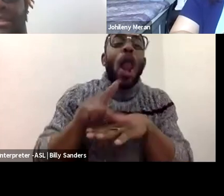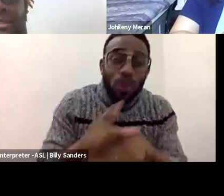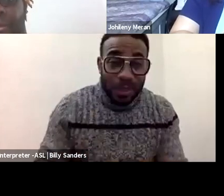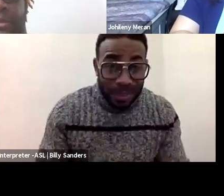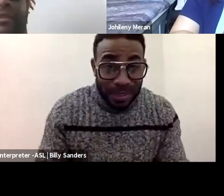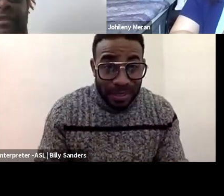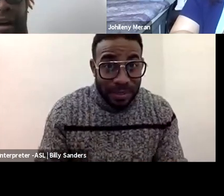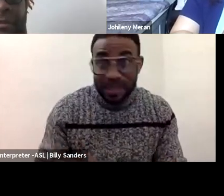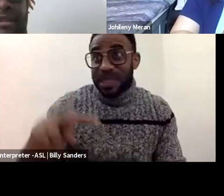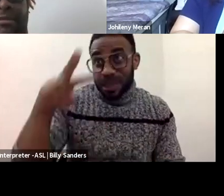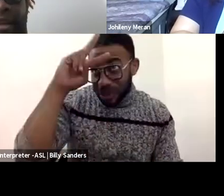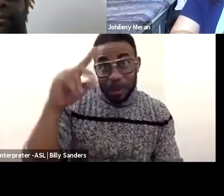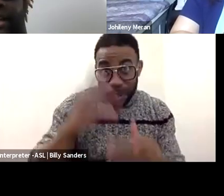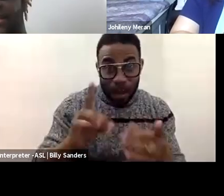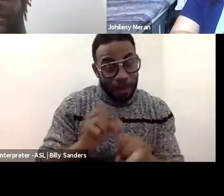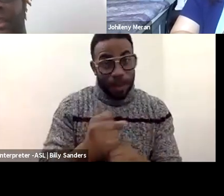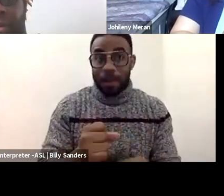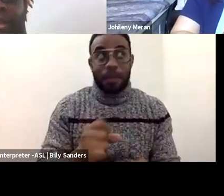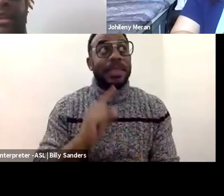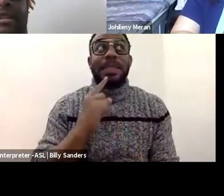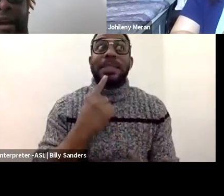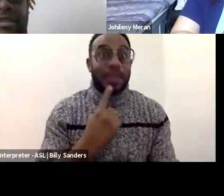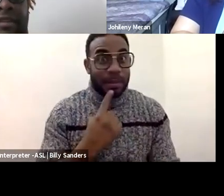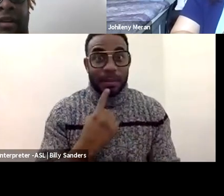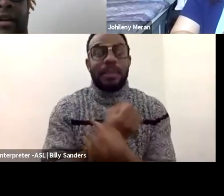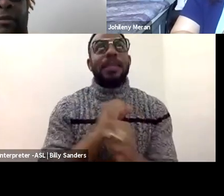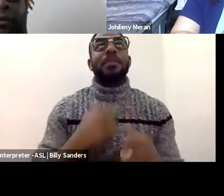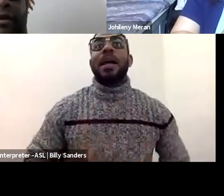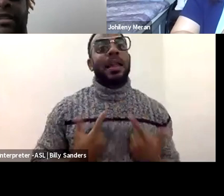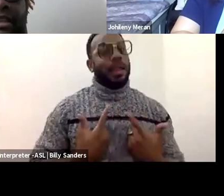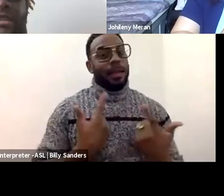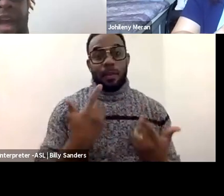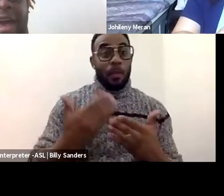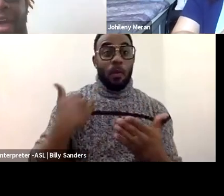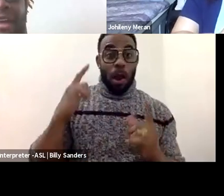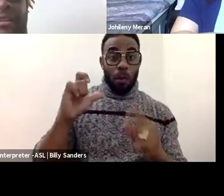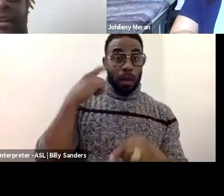a stupid comment to make, but it literally is a lifesaver. Before I went to London, I